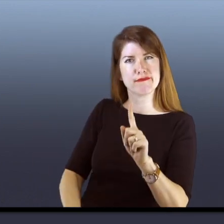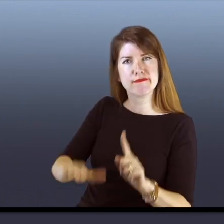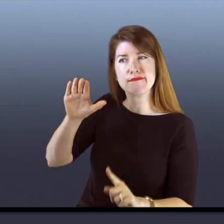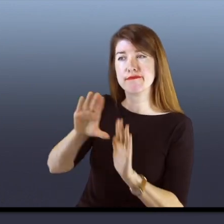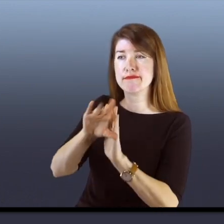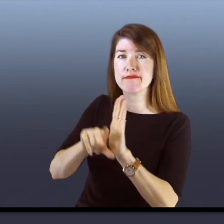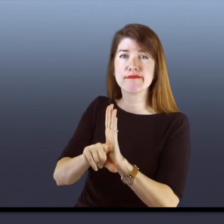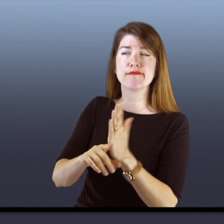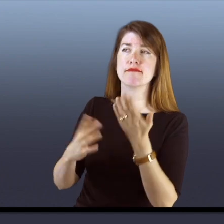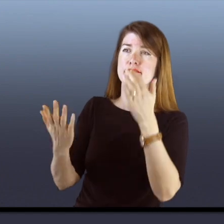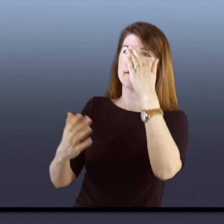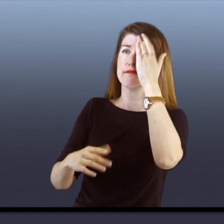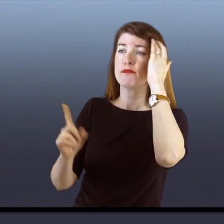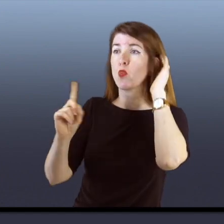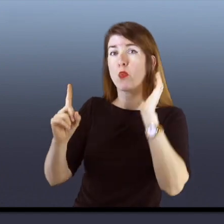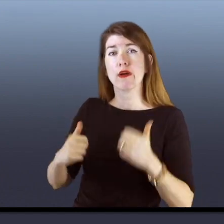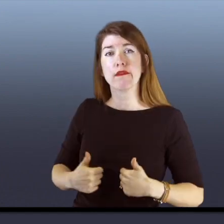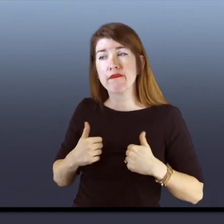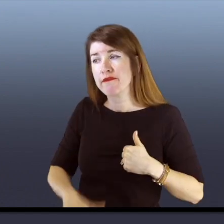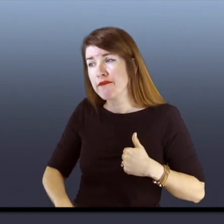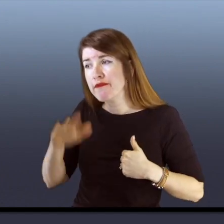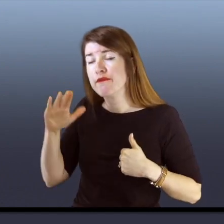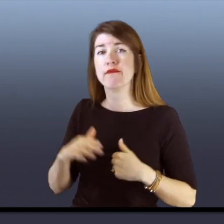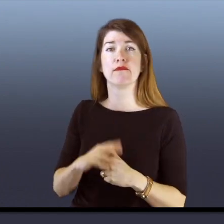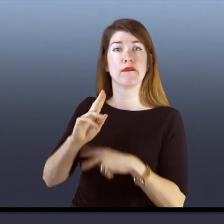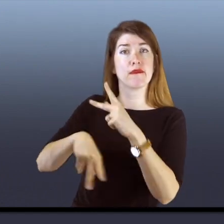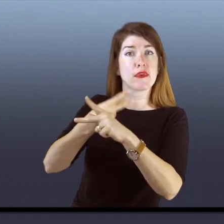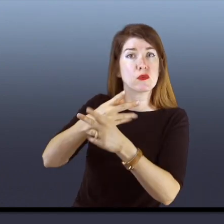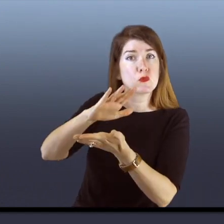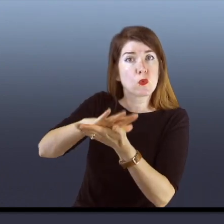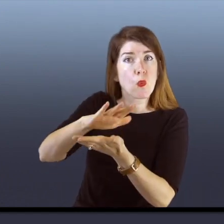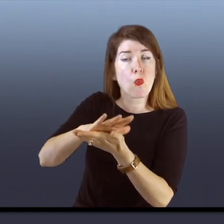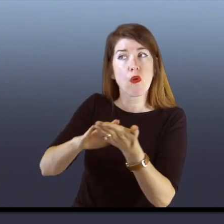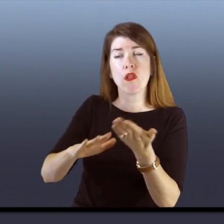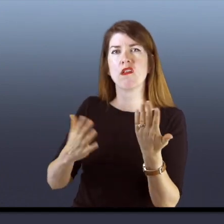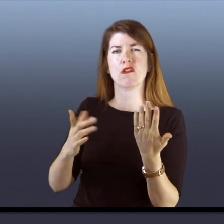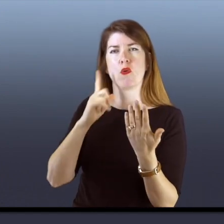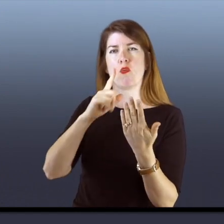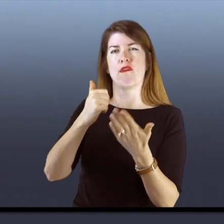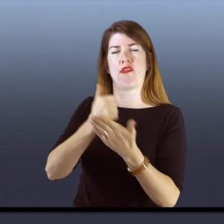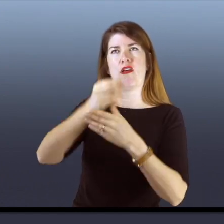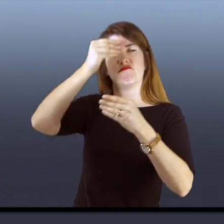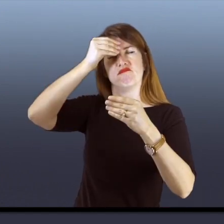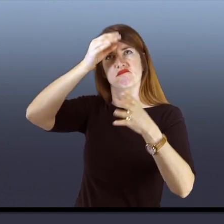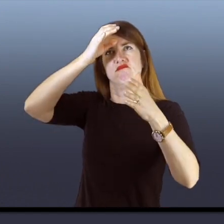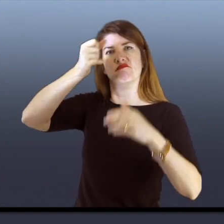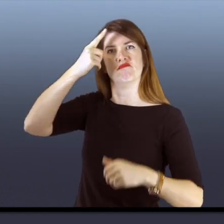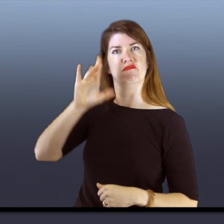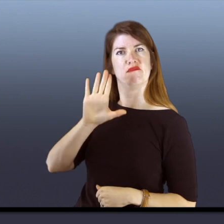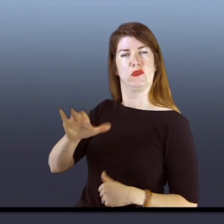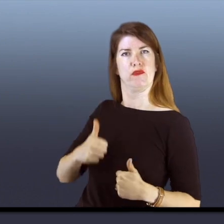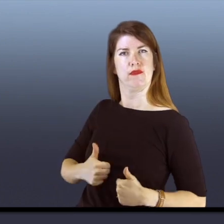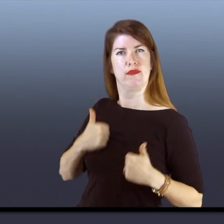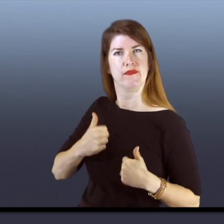This will give you a lot of knowledge of their life experiences and things that may have influenced the reason or presenting symptoms